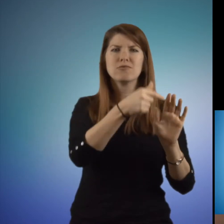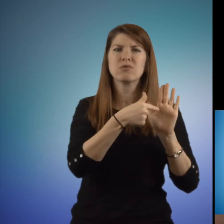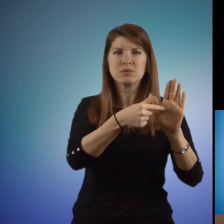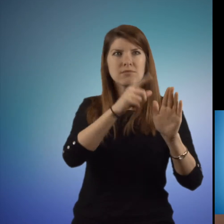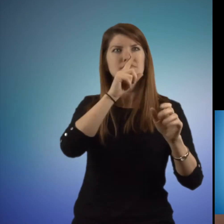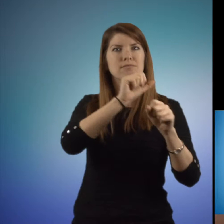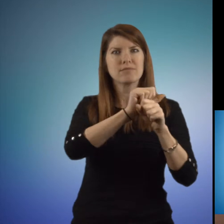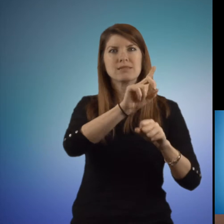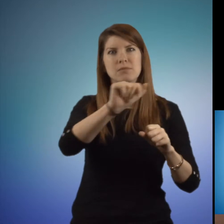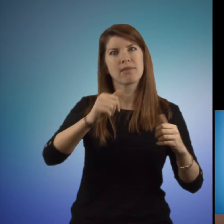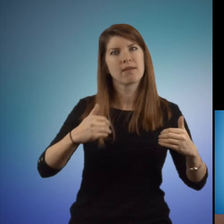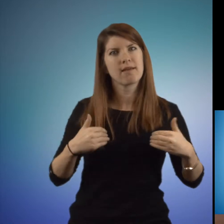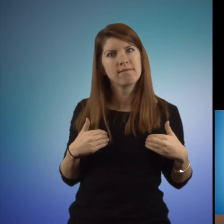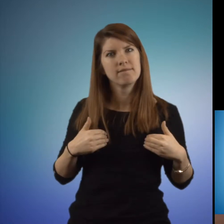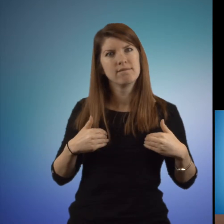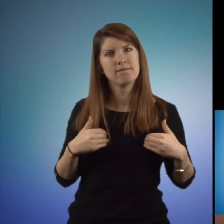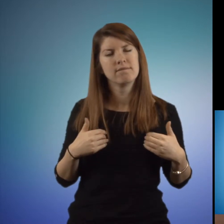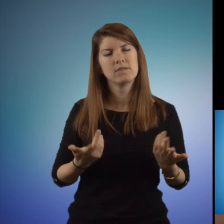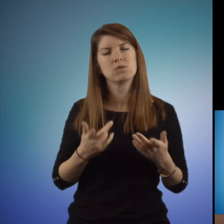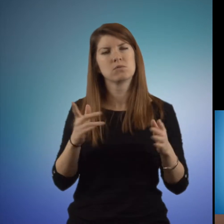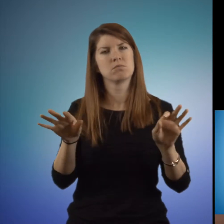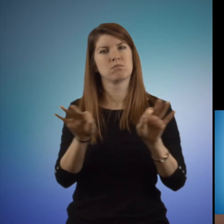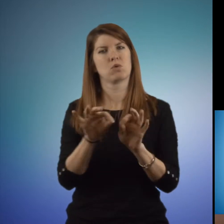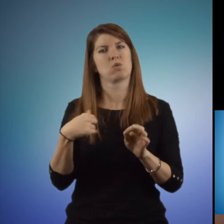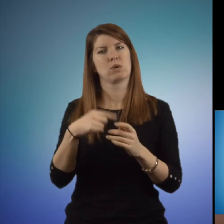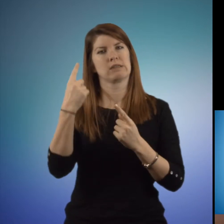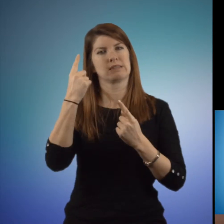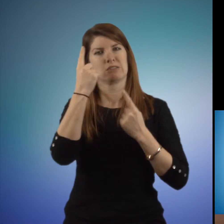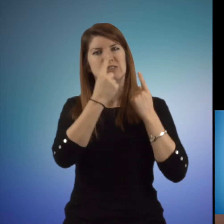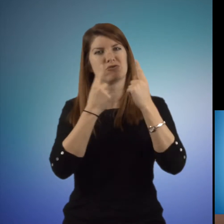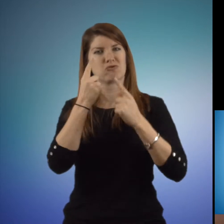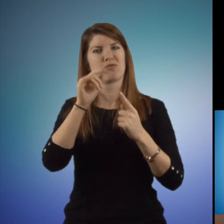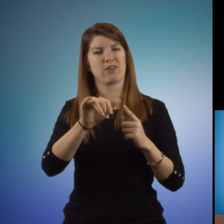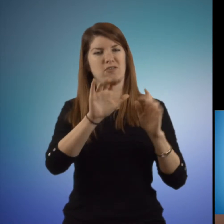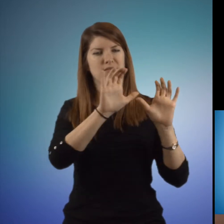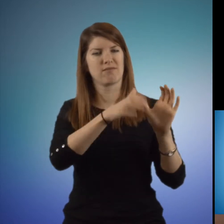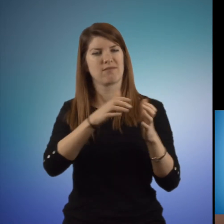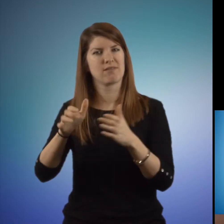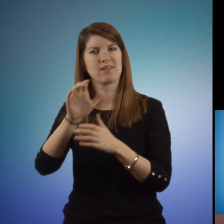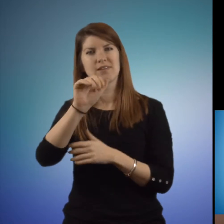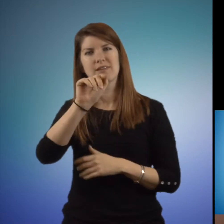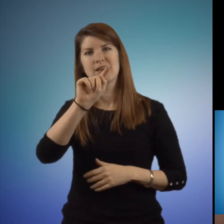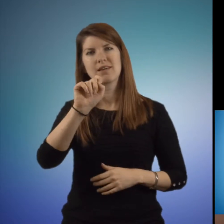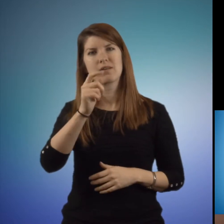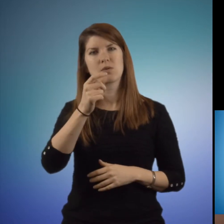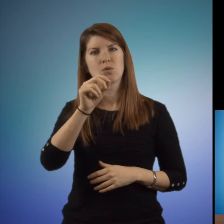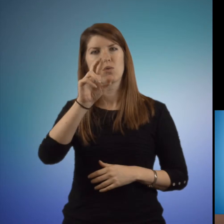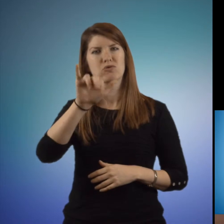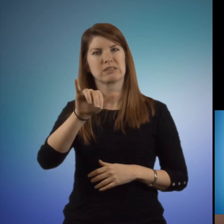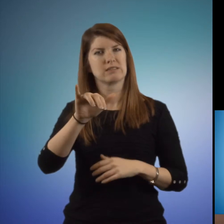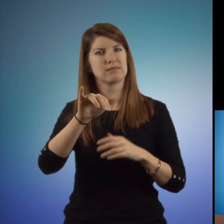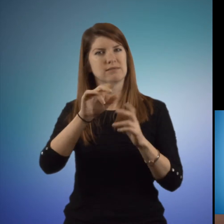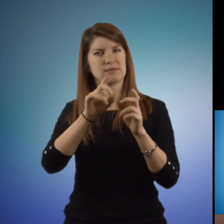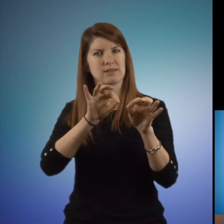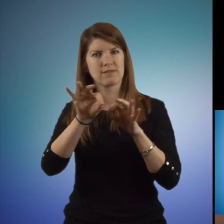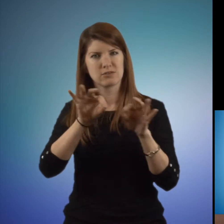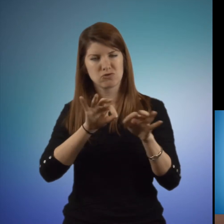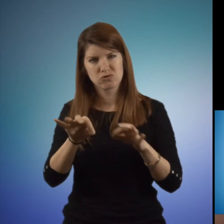So I believe it is very important that we consider the categorical definition carefully